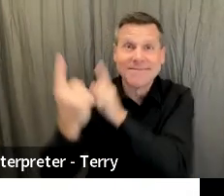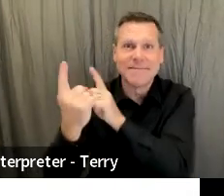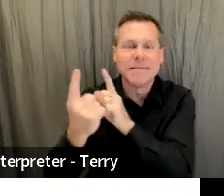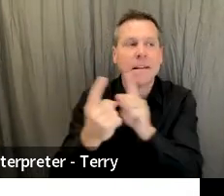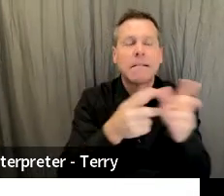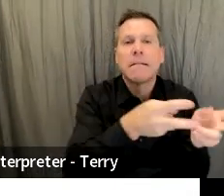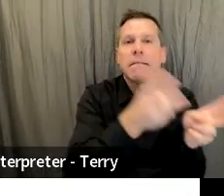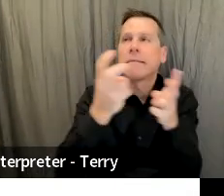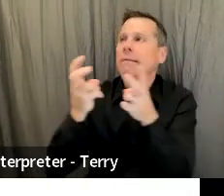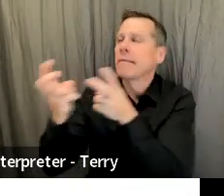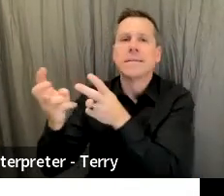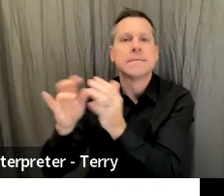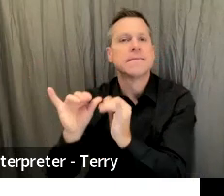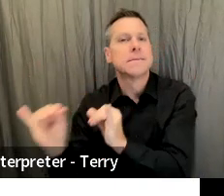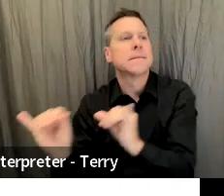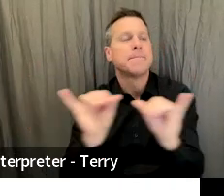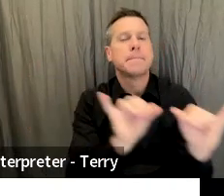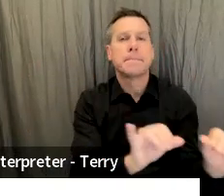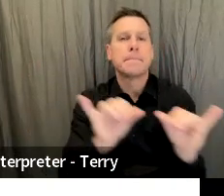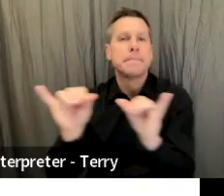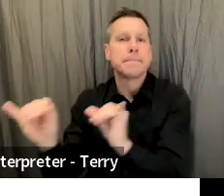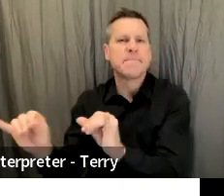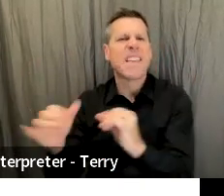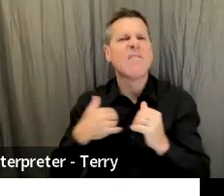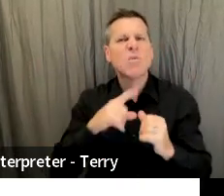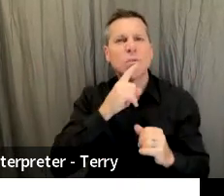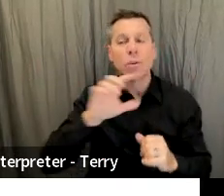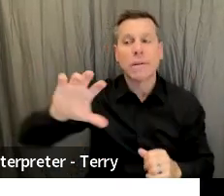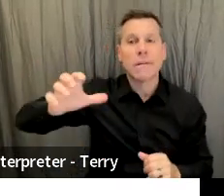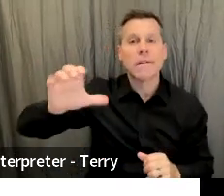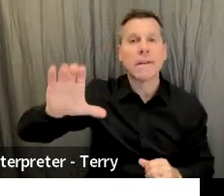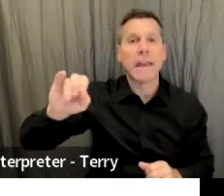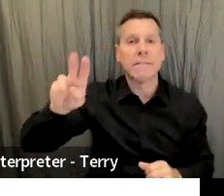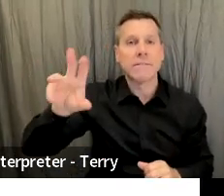was creating two different canvas shells for instructors to use.